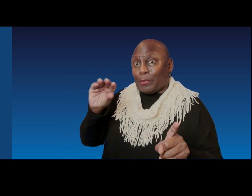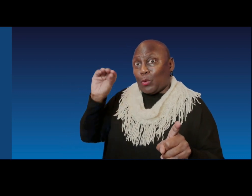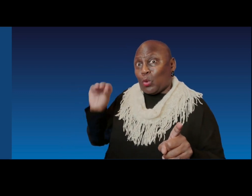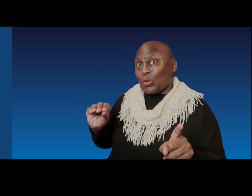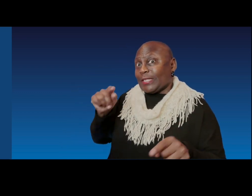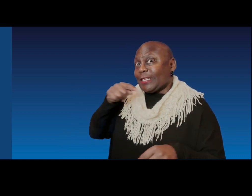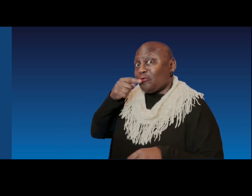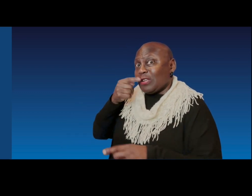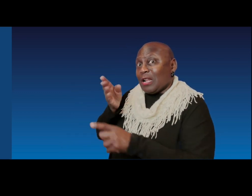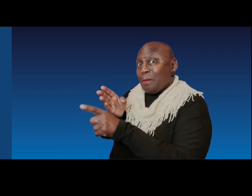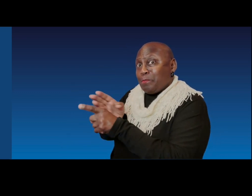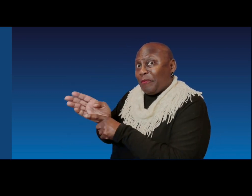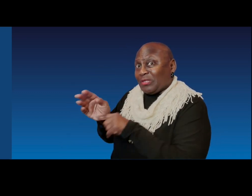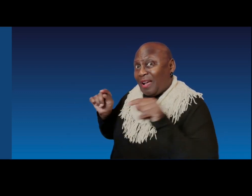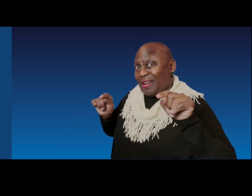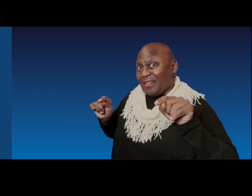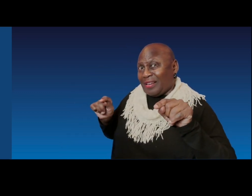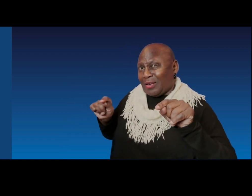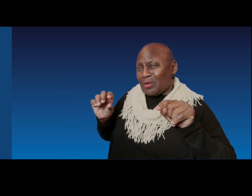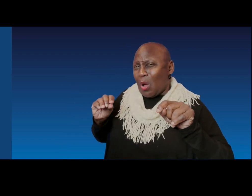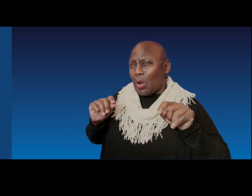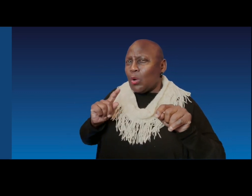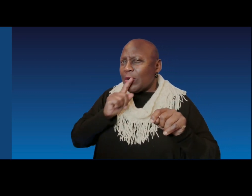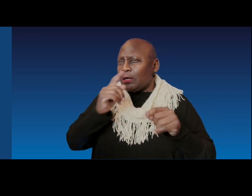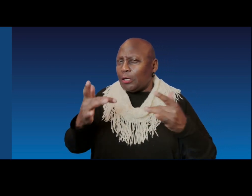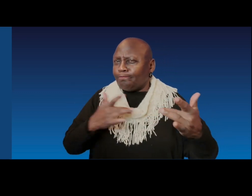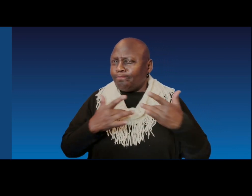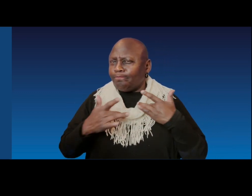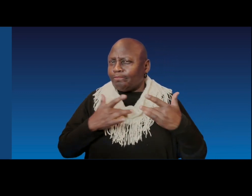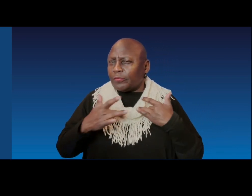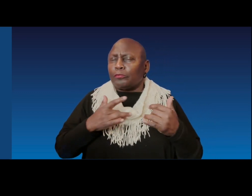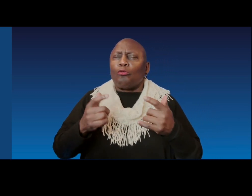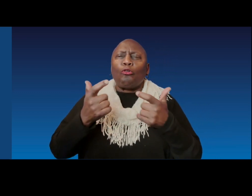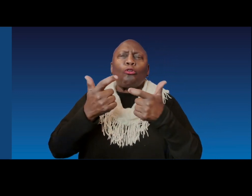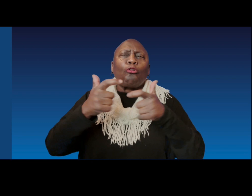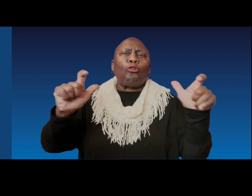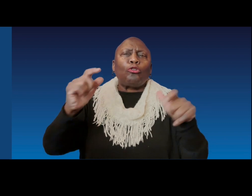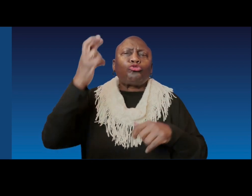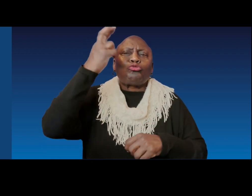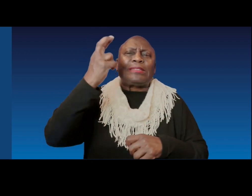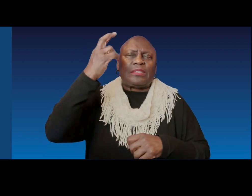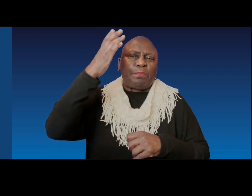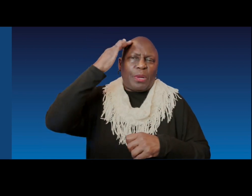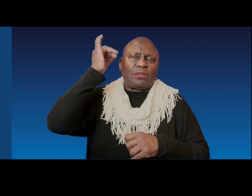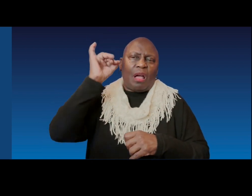while hearing professionals comprise 85% of the workforce. That's really concerning.